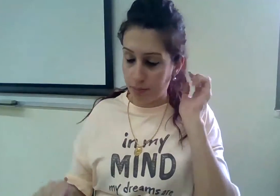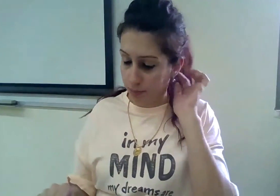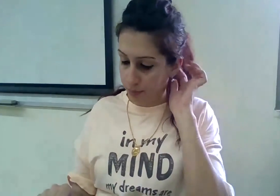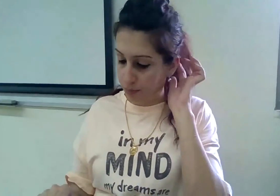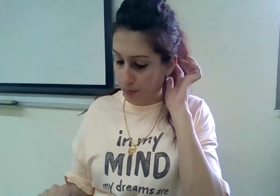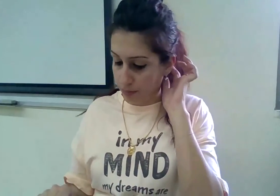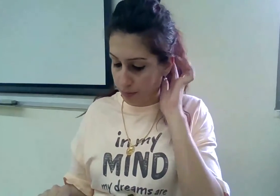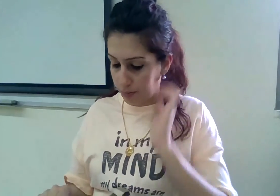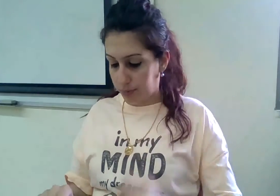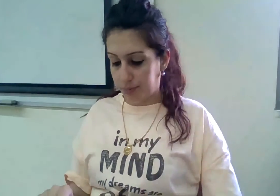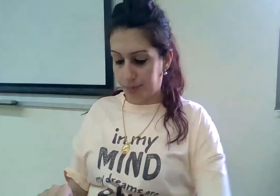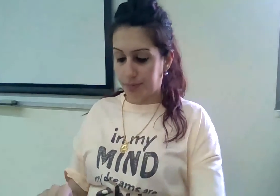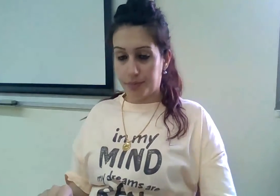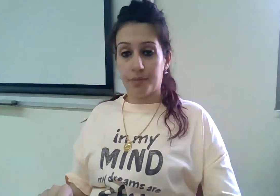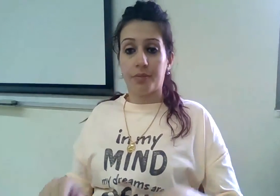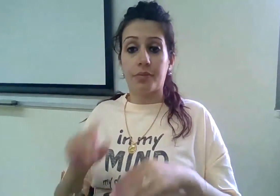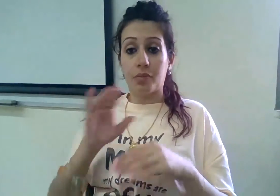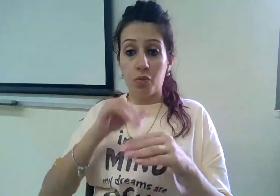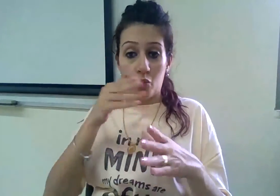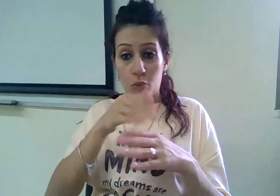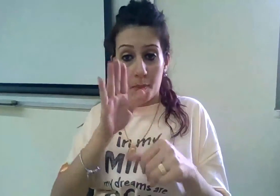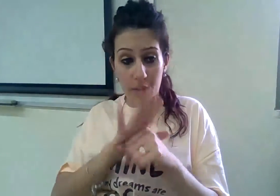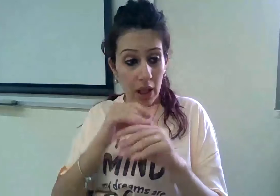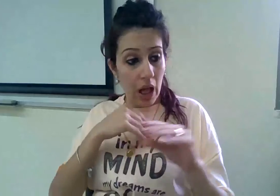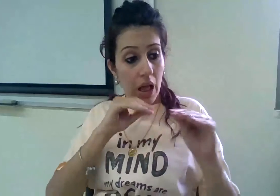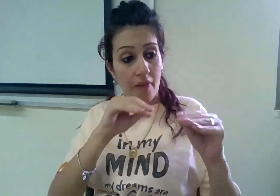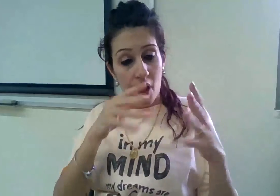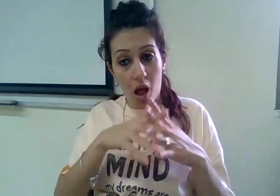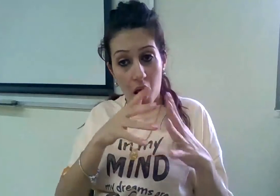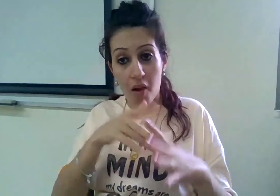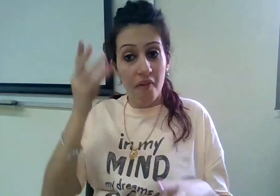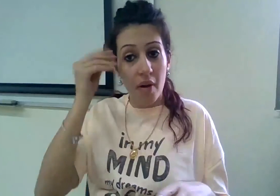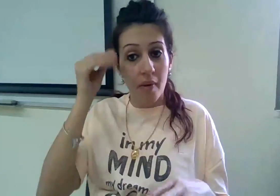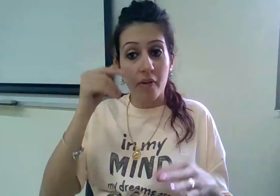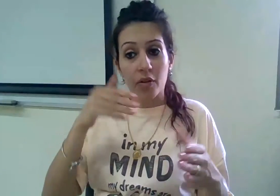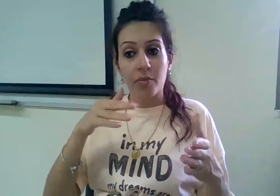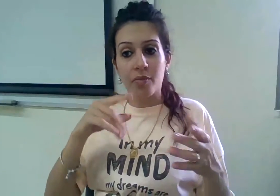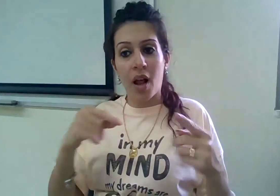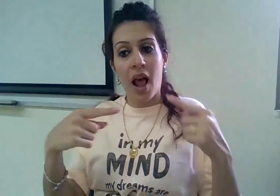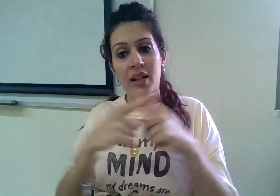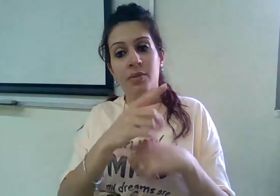Remember, we are the professional, so we need to be the one to be the guide,